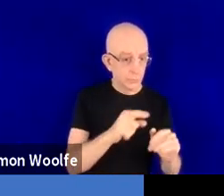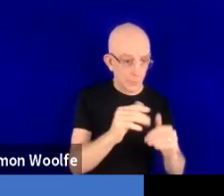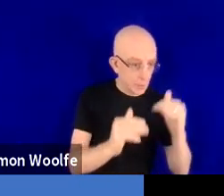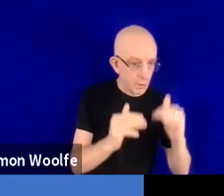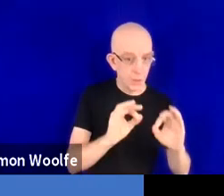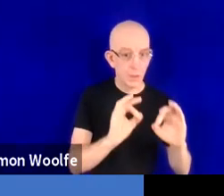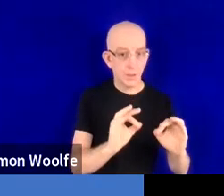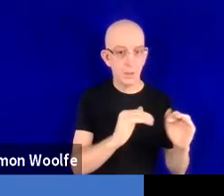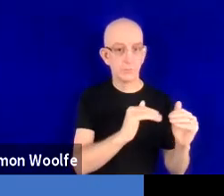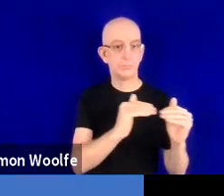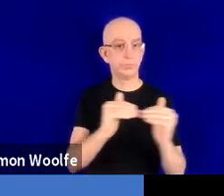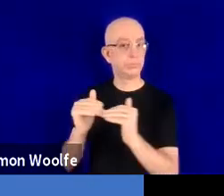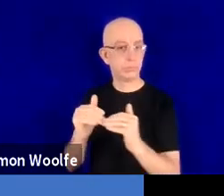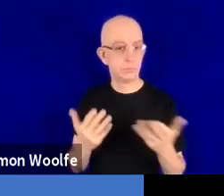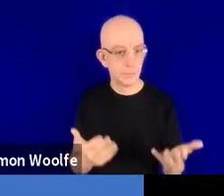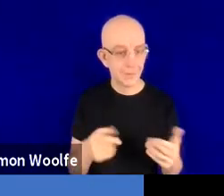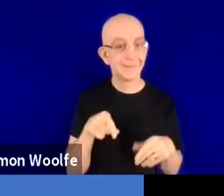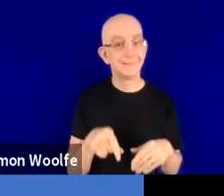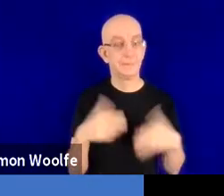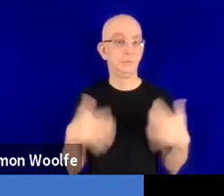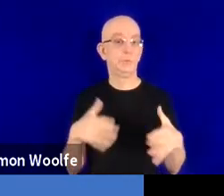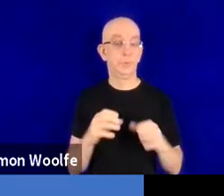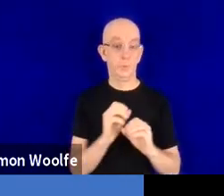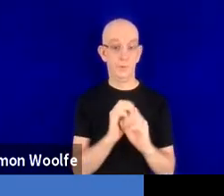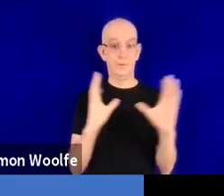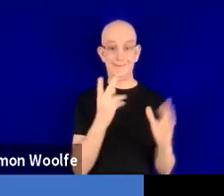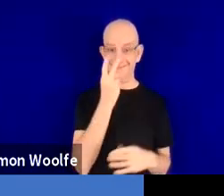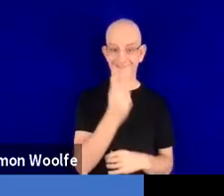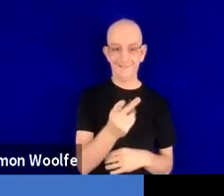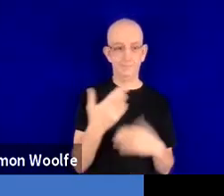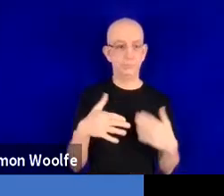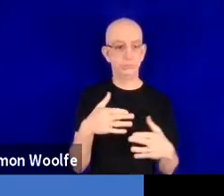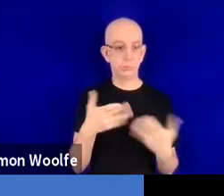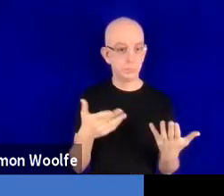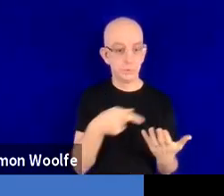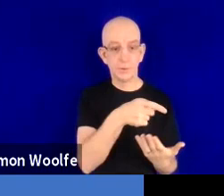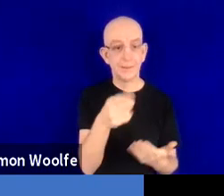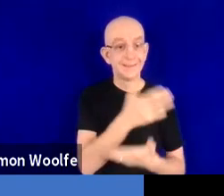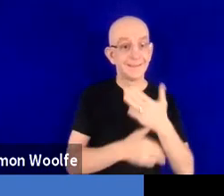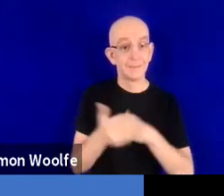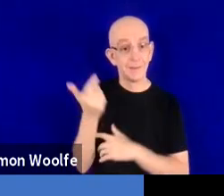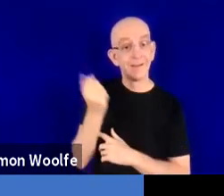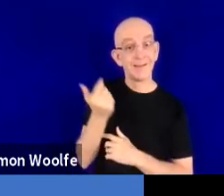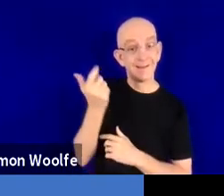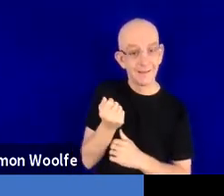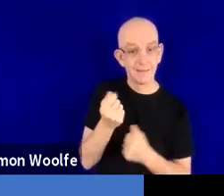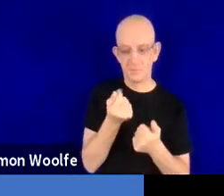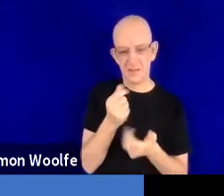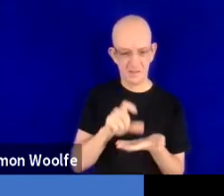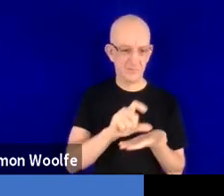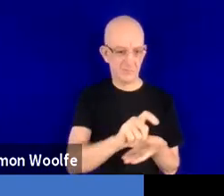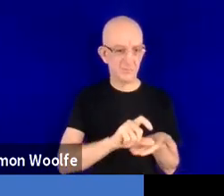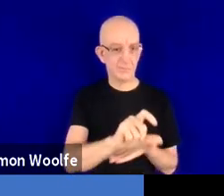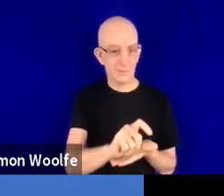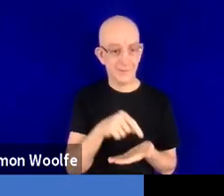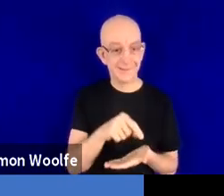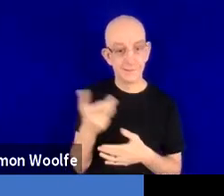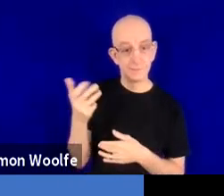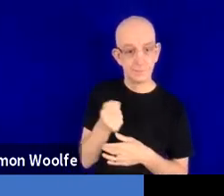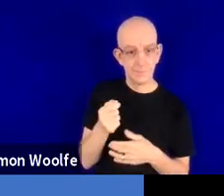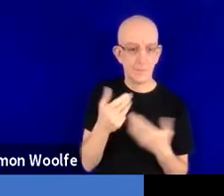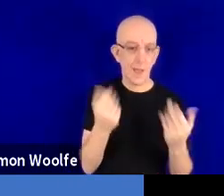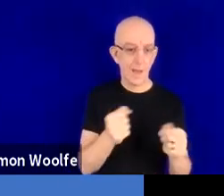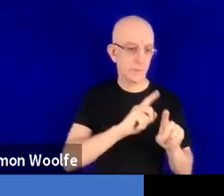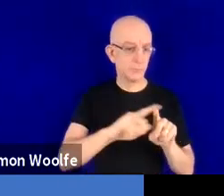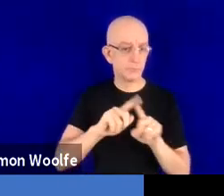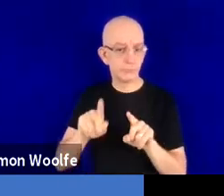but also their range of what are often called mainstream benefits, family assistance, child benefits, poverty, social assistance, unemployment benefits, old age pensions